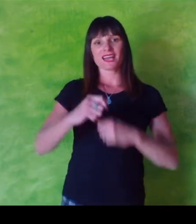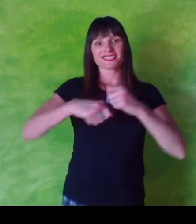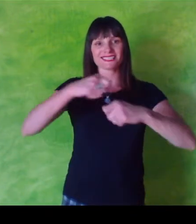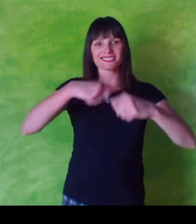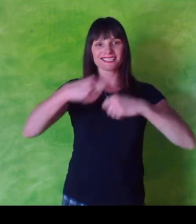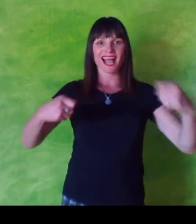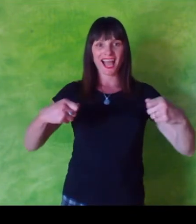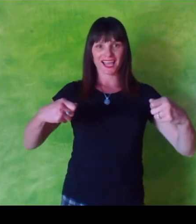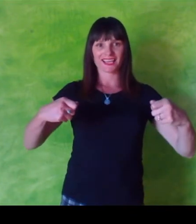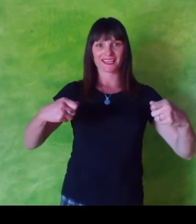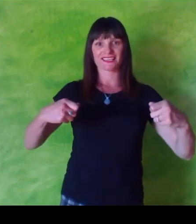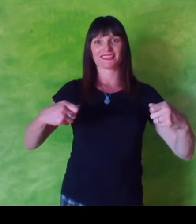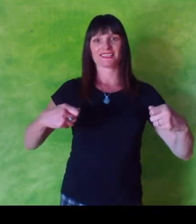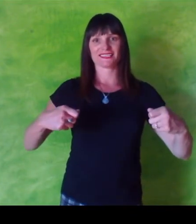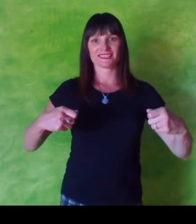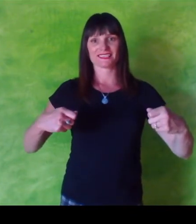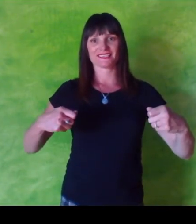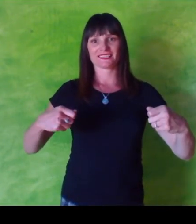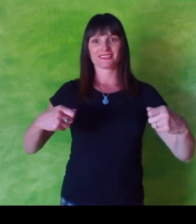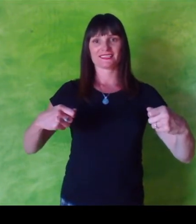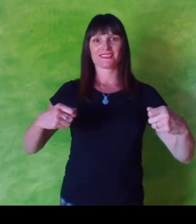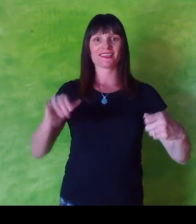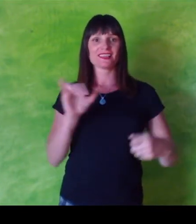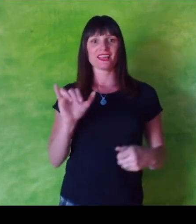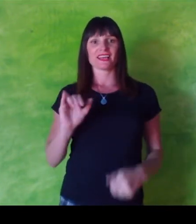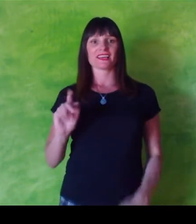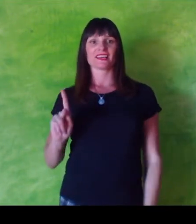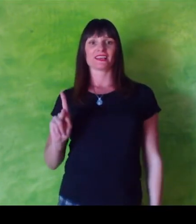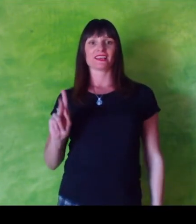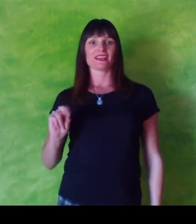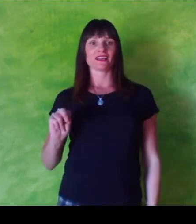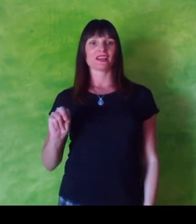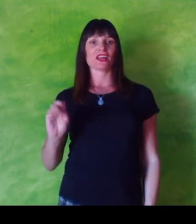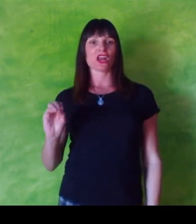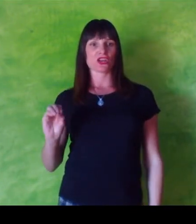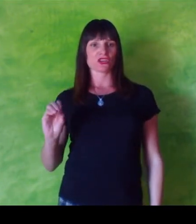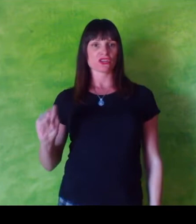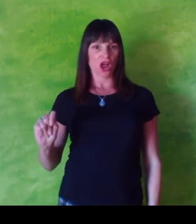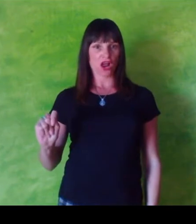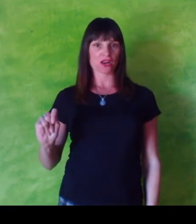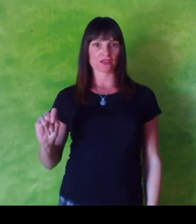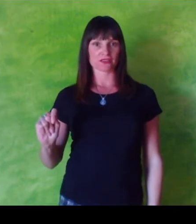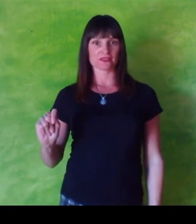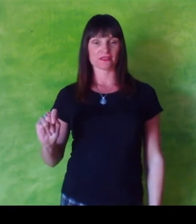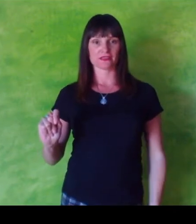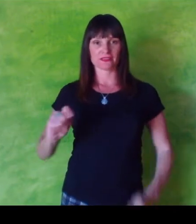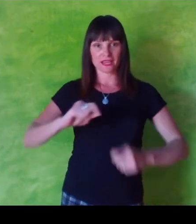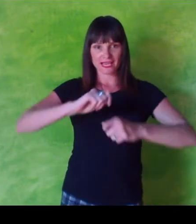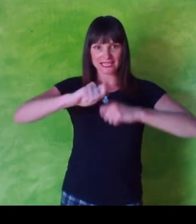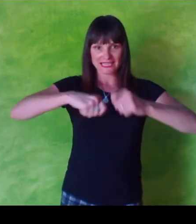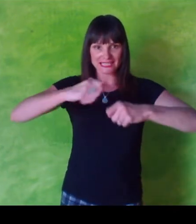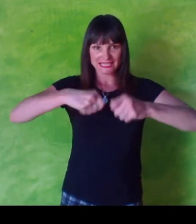You get it like that and then you just basically tie a knot in it.